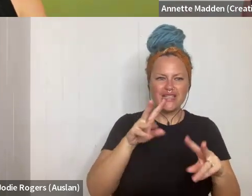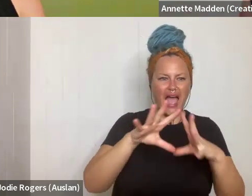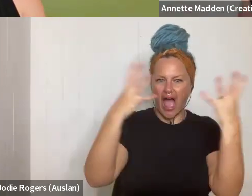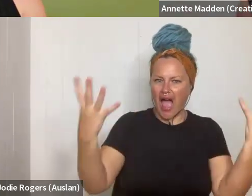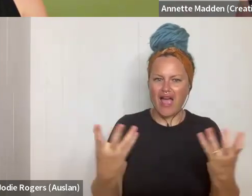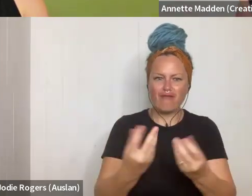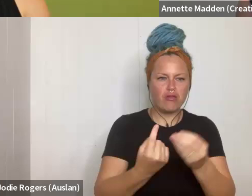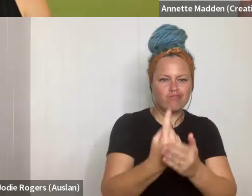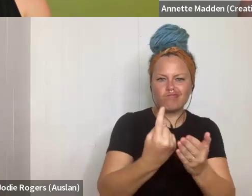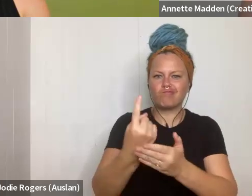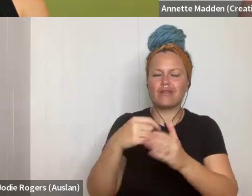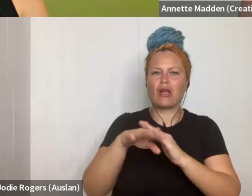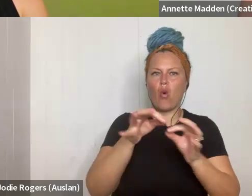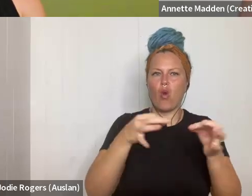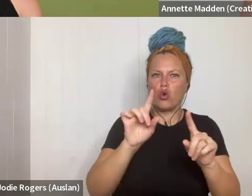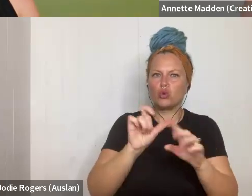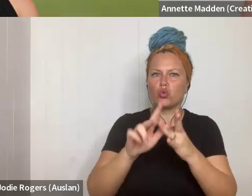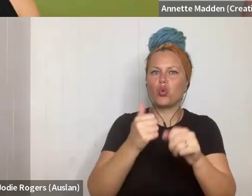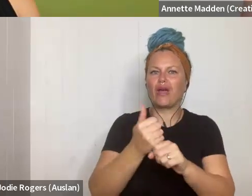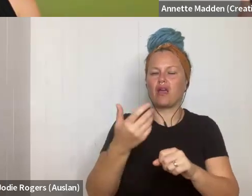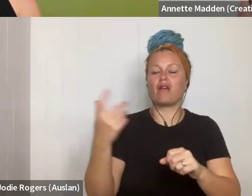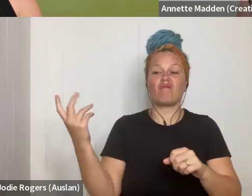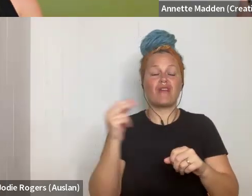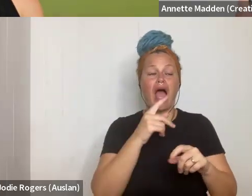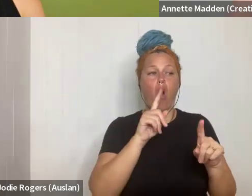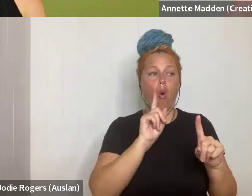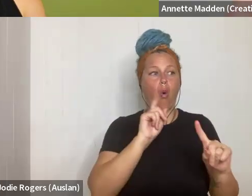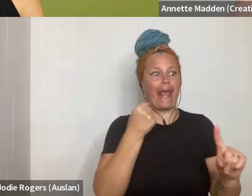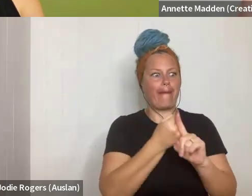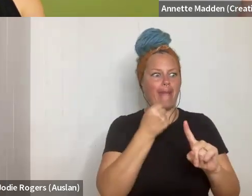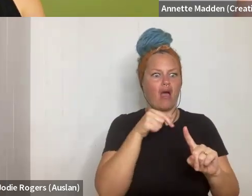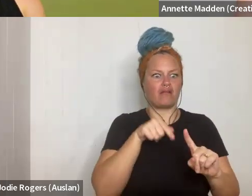. It's not just about proposing one stream of activity, we want to see